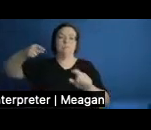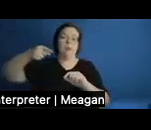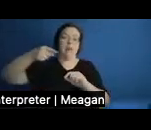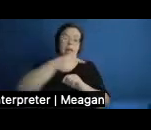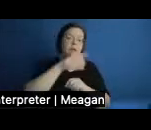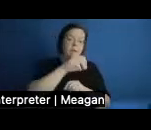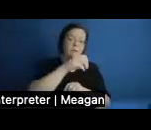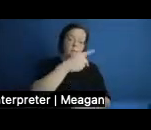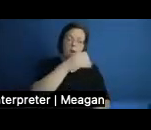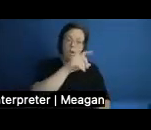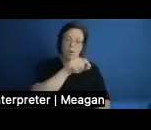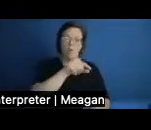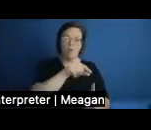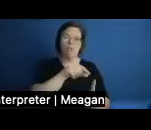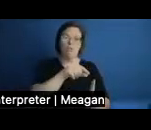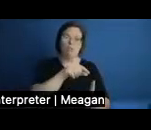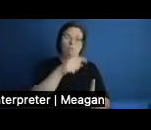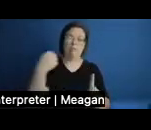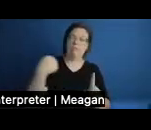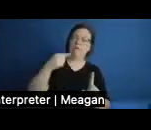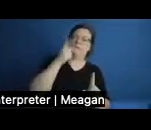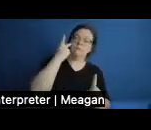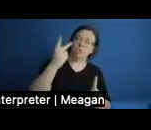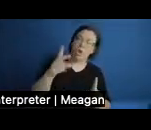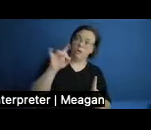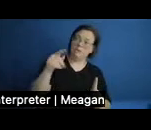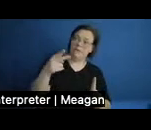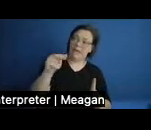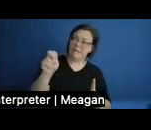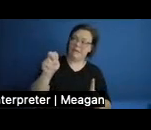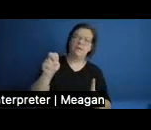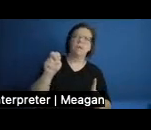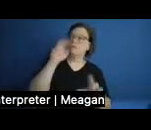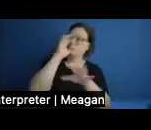saw the wood nymph Daphne and like suddenly was infatuated, chased her,